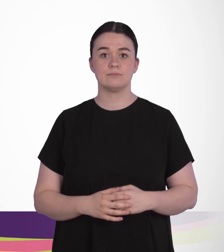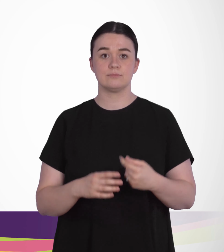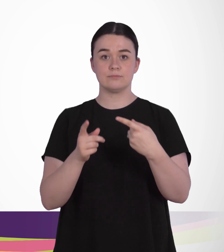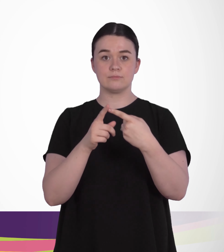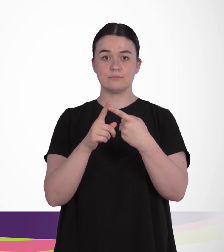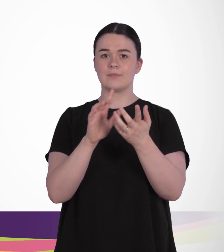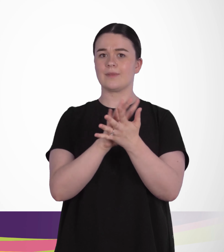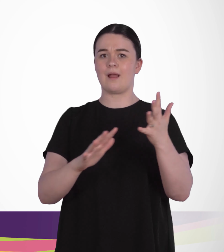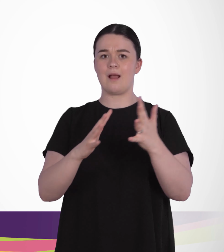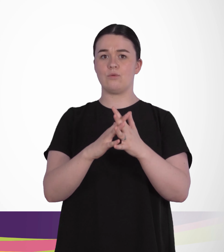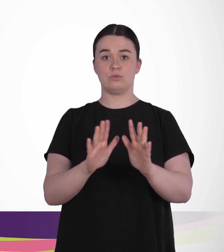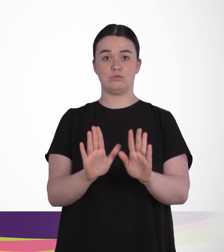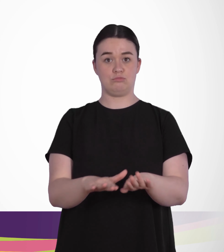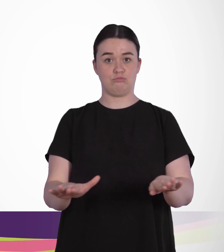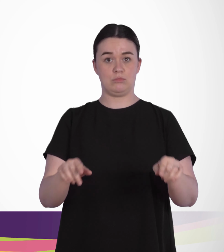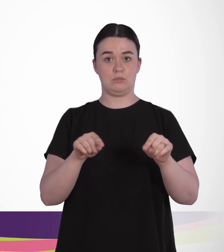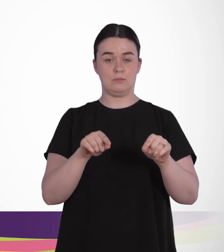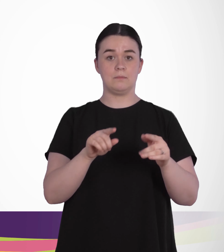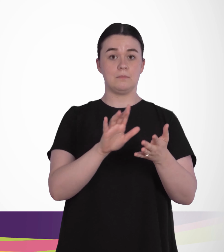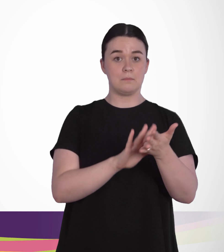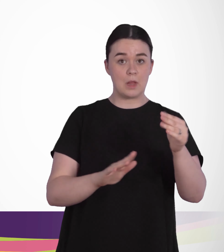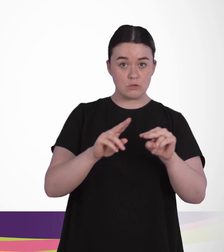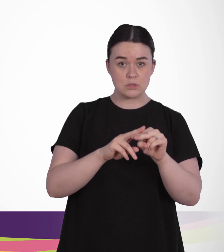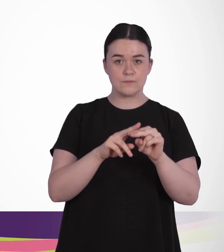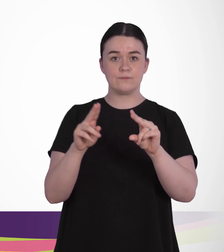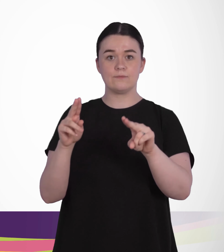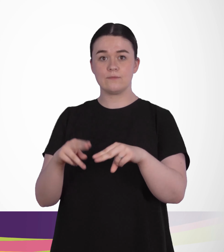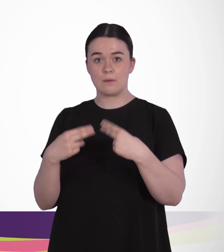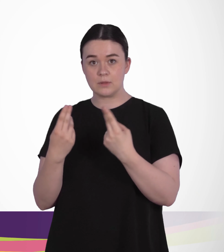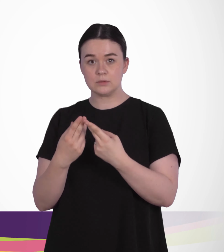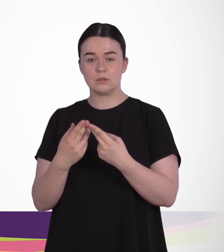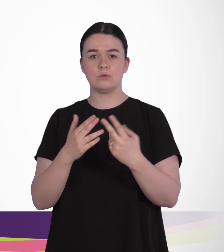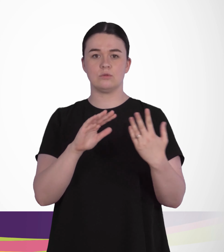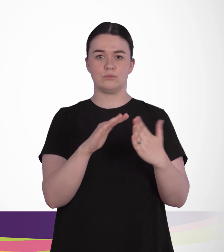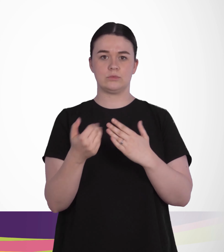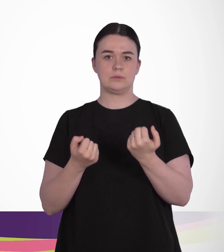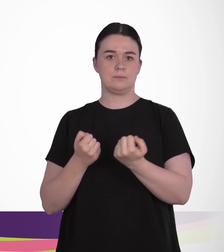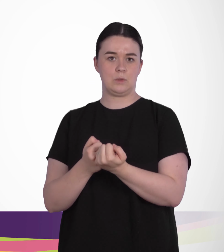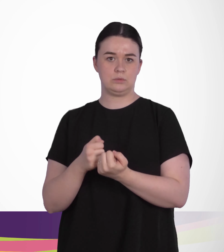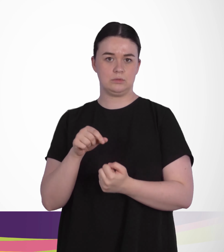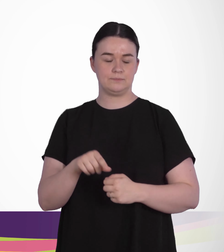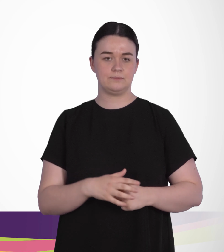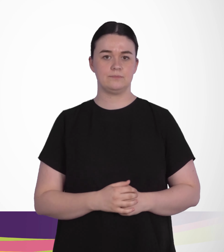• How children, parents, families and communities are supported